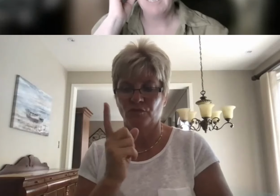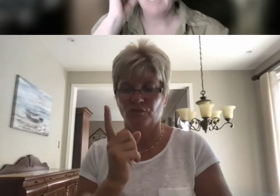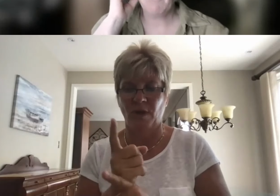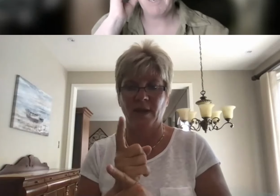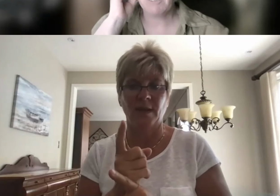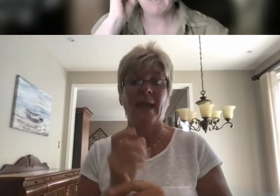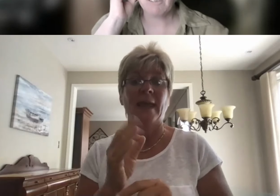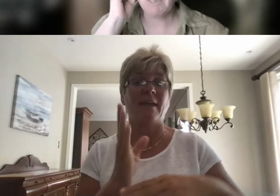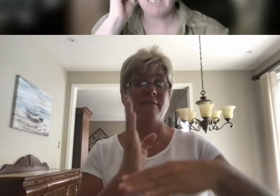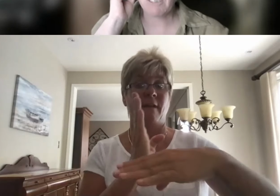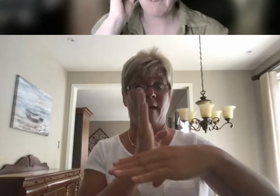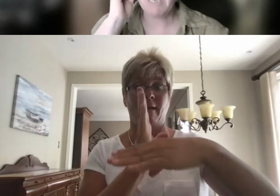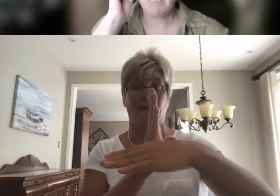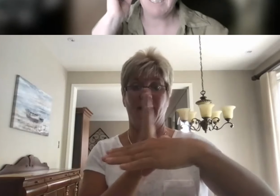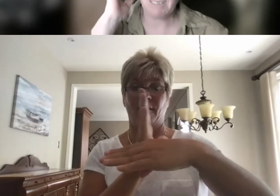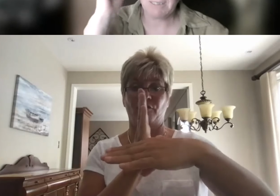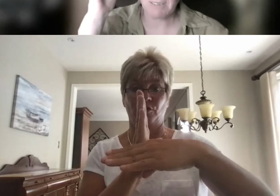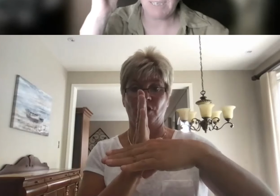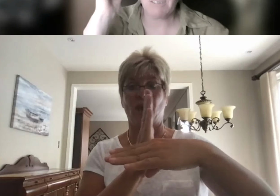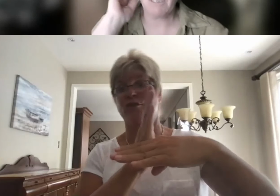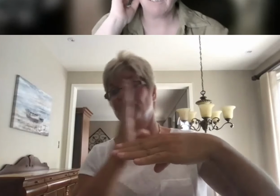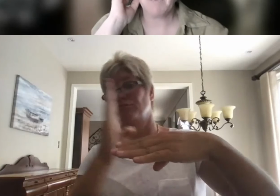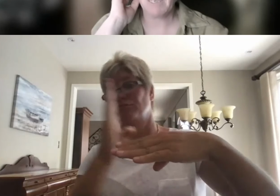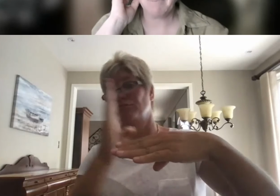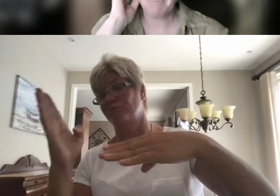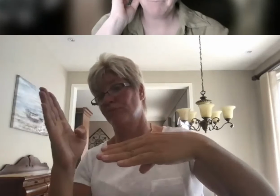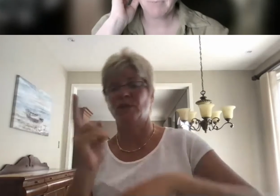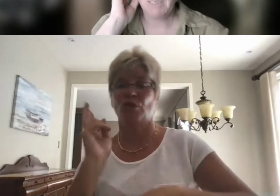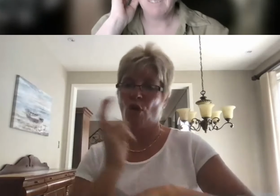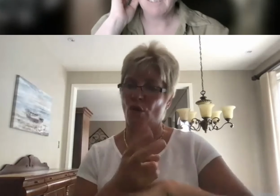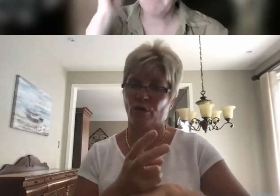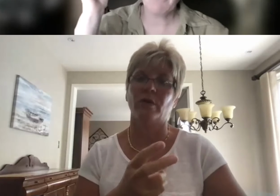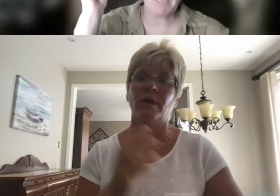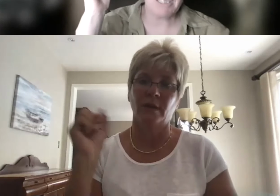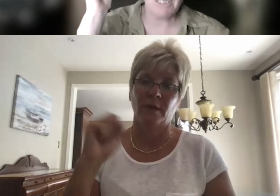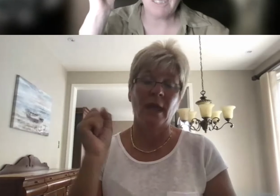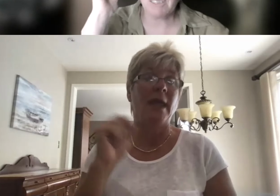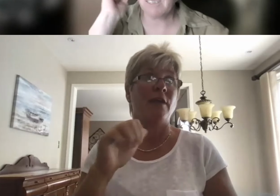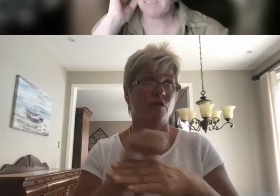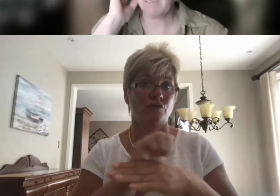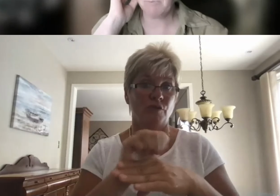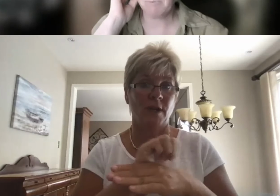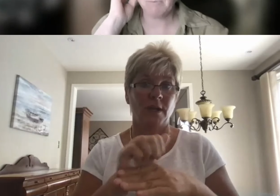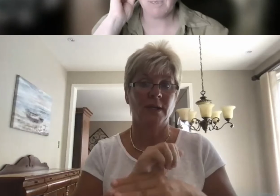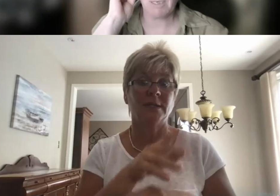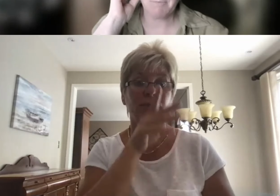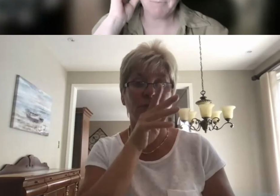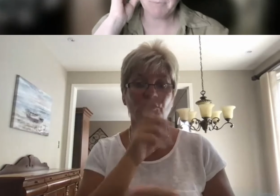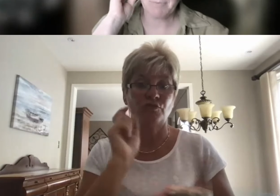If what you're doing is training standard speech recognition system.